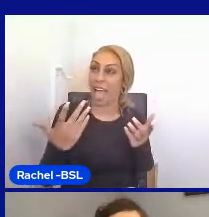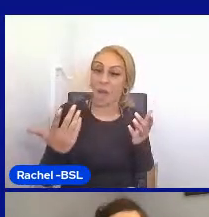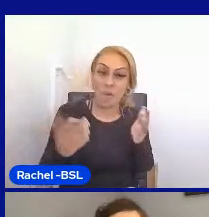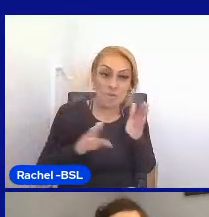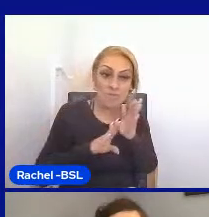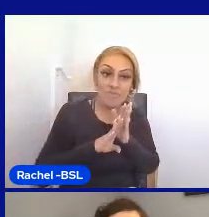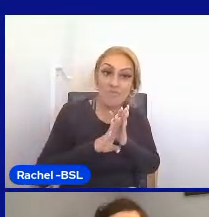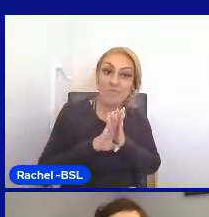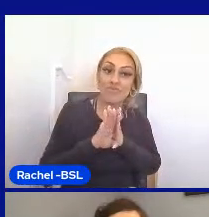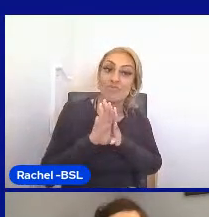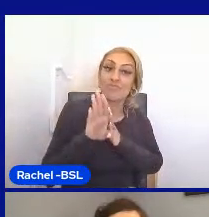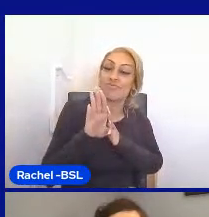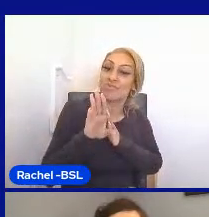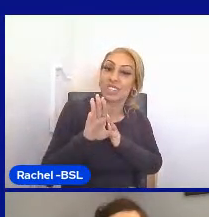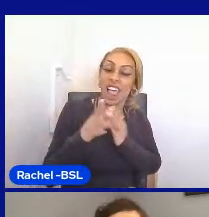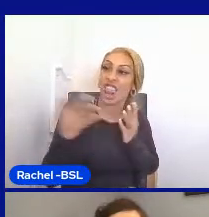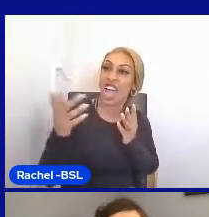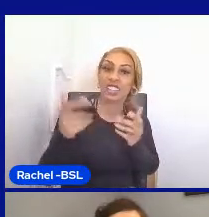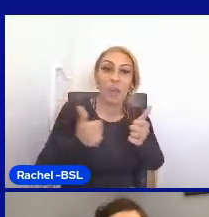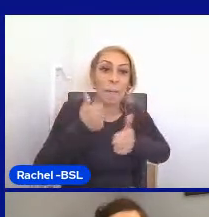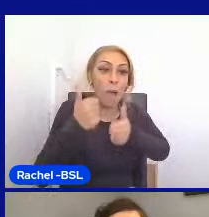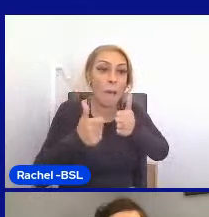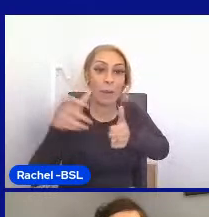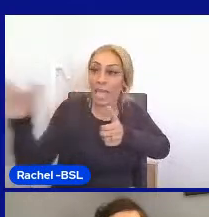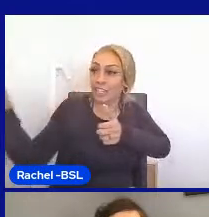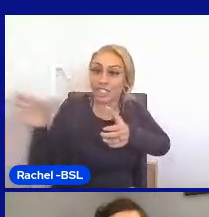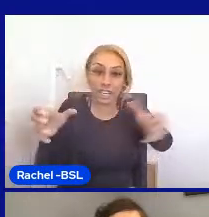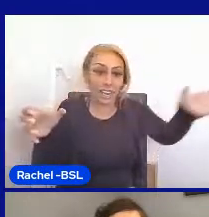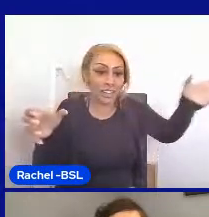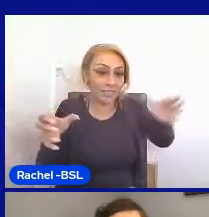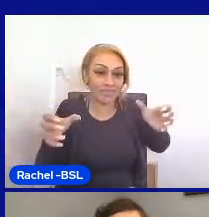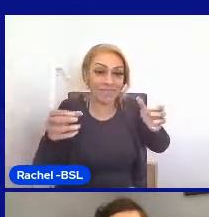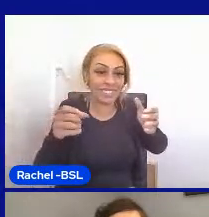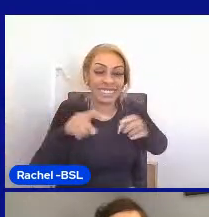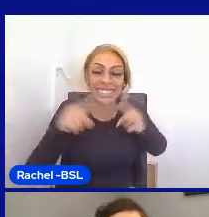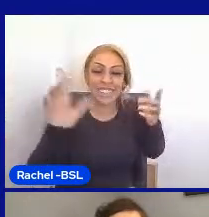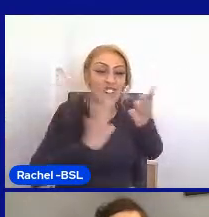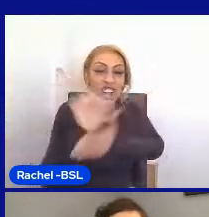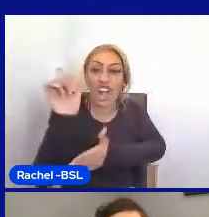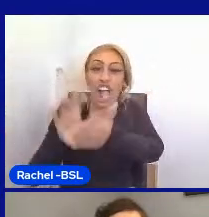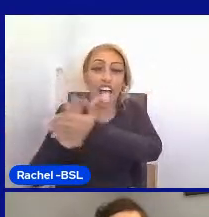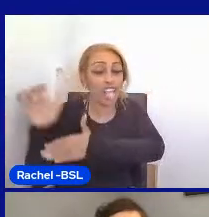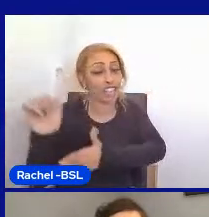It reminds me of what a beautiful place St Paul's is and what amazing people there